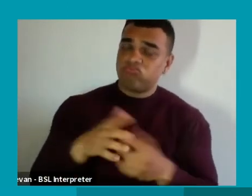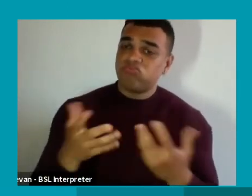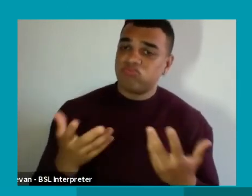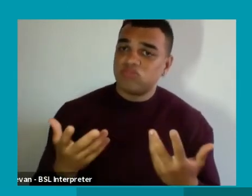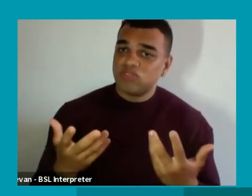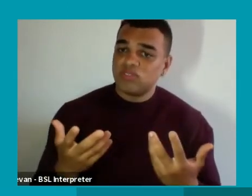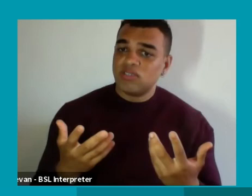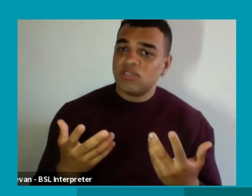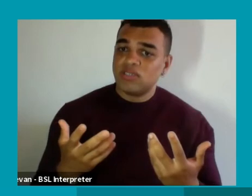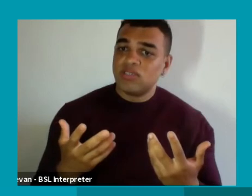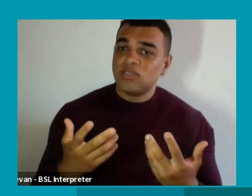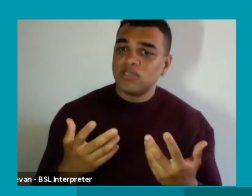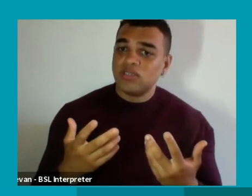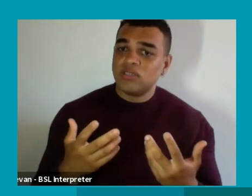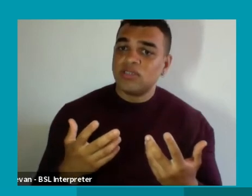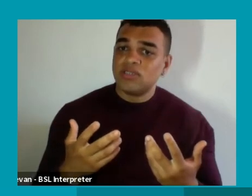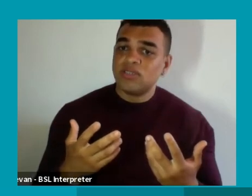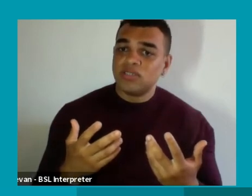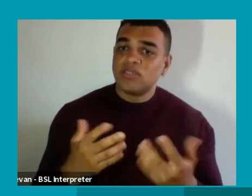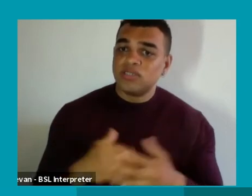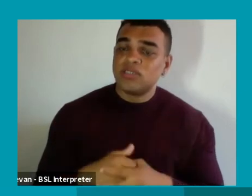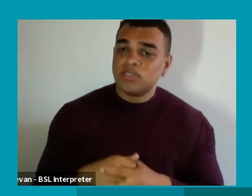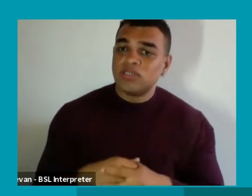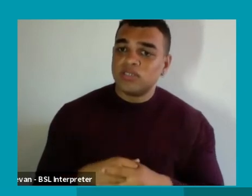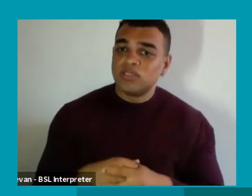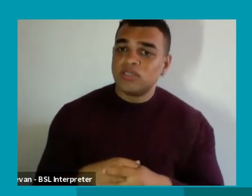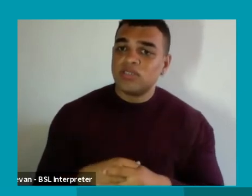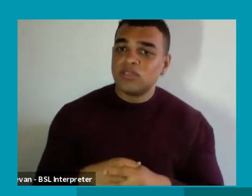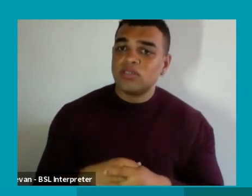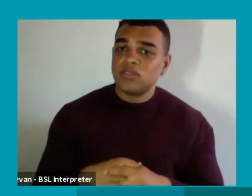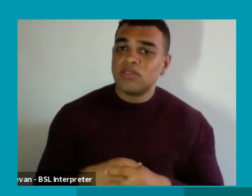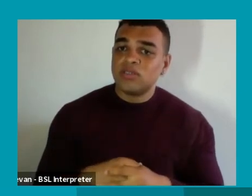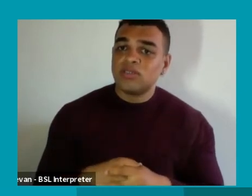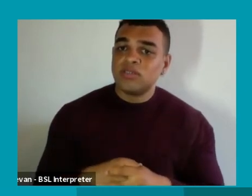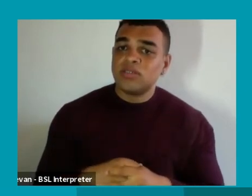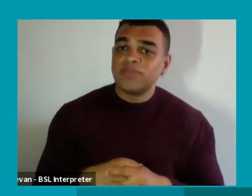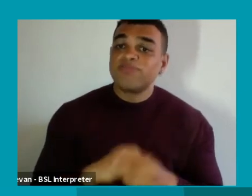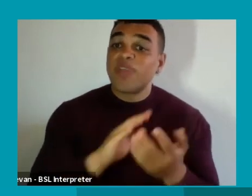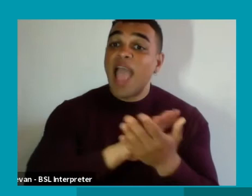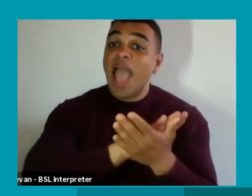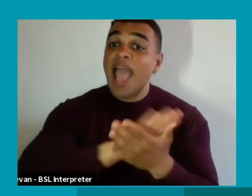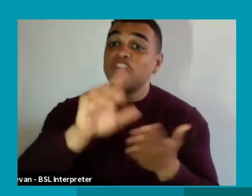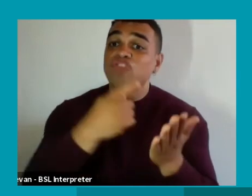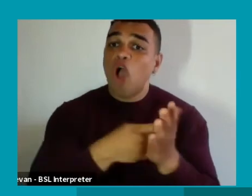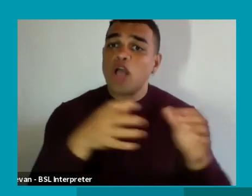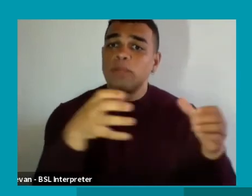I get a lot HR asking for my telephone, and I personally don't want to give the number.